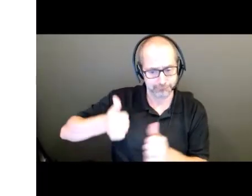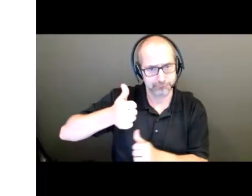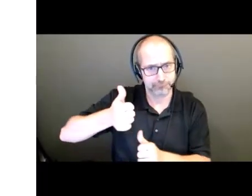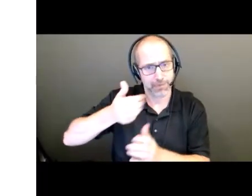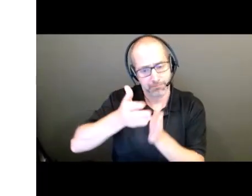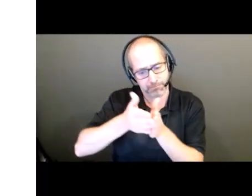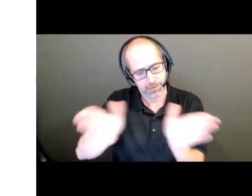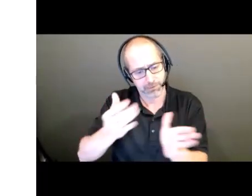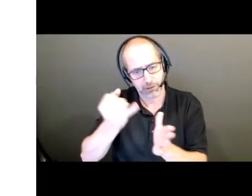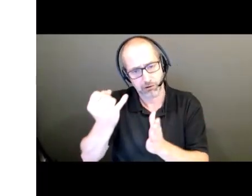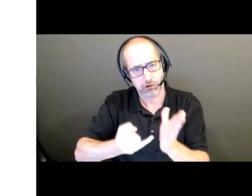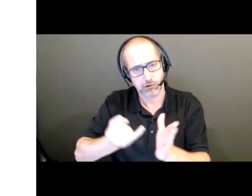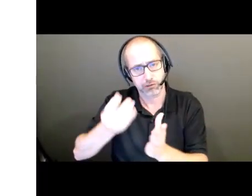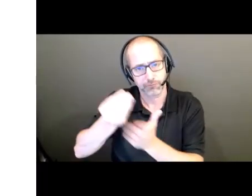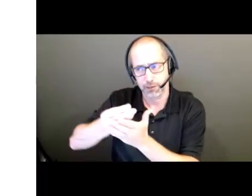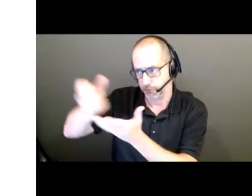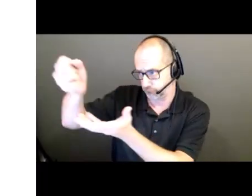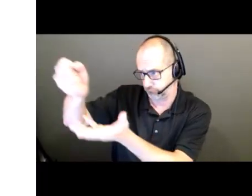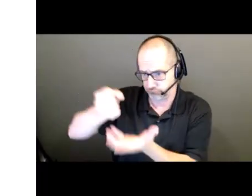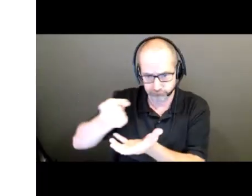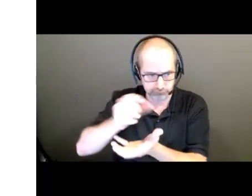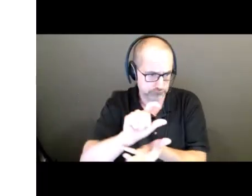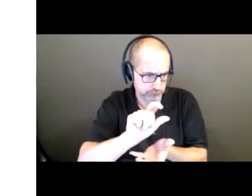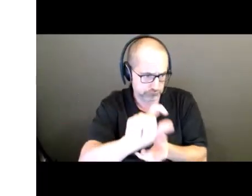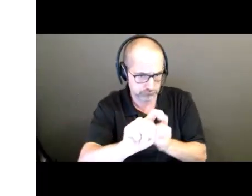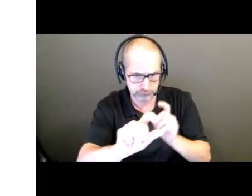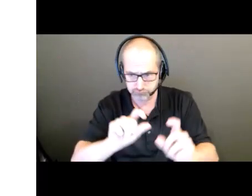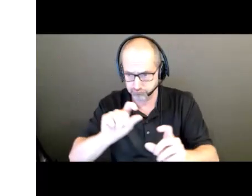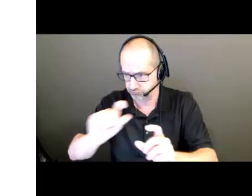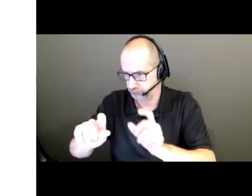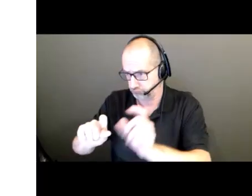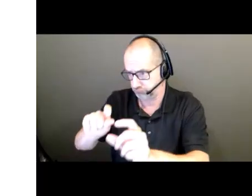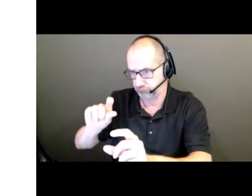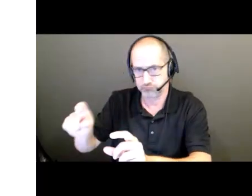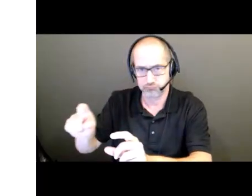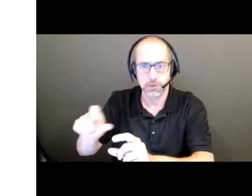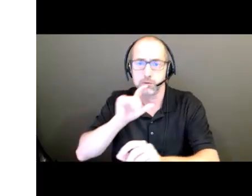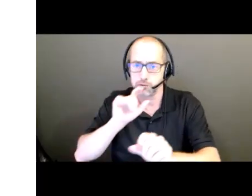The Council contributes to the vibrancy of a creative and diverse arts and literary scene.